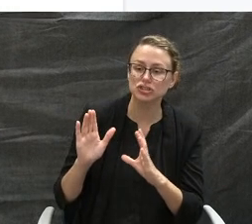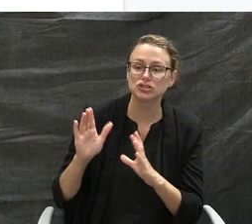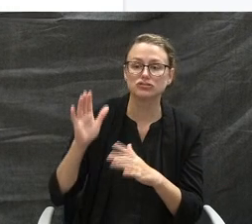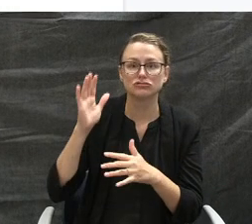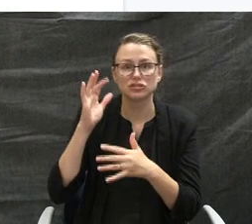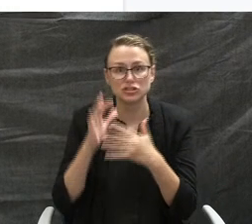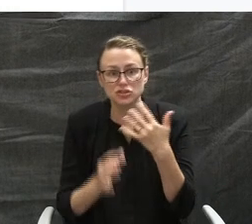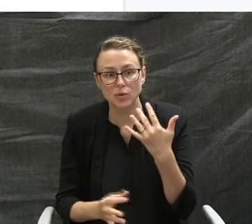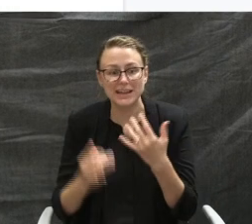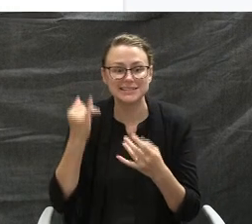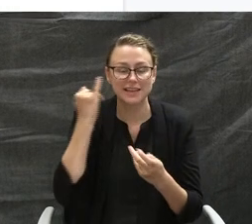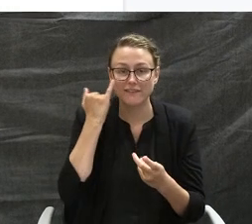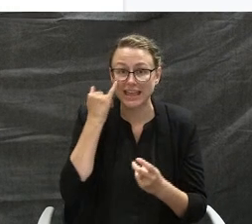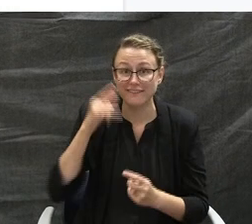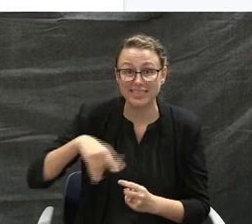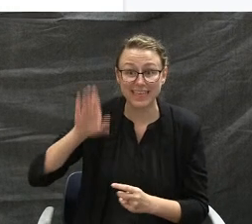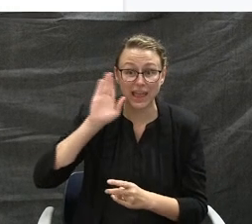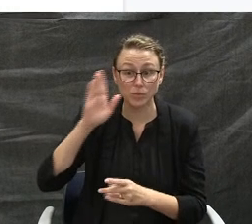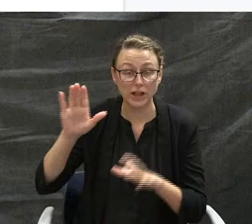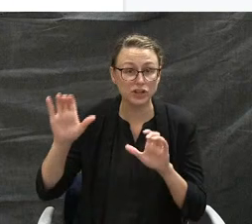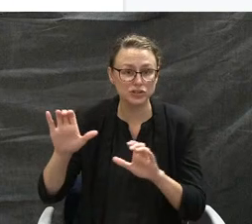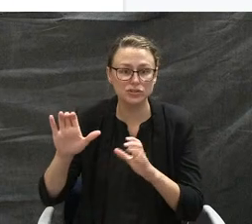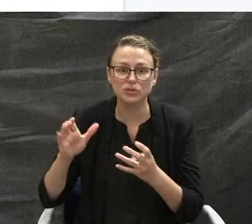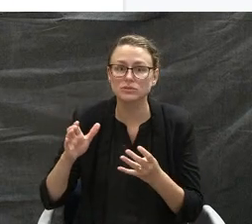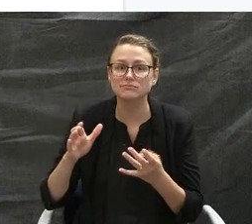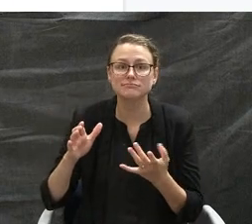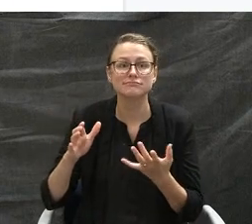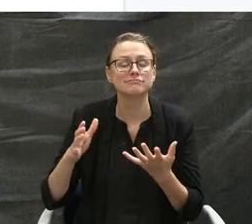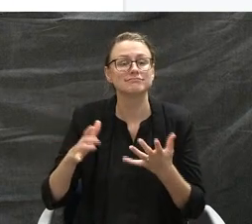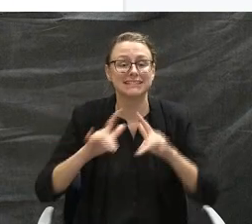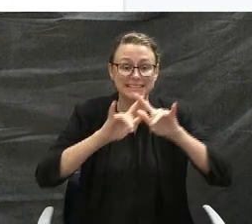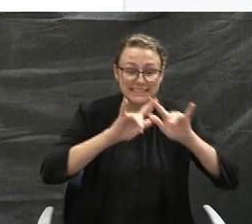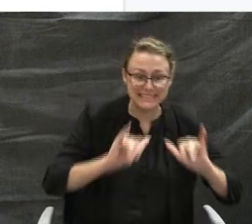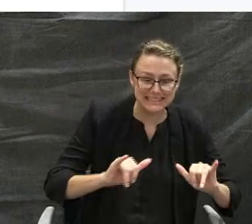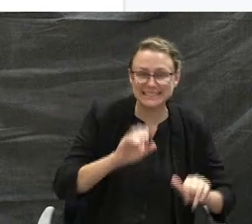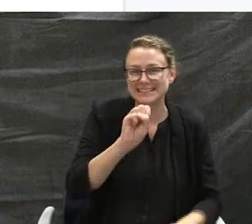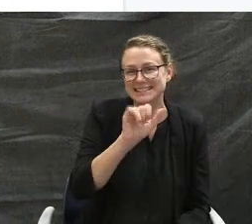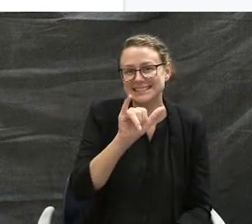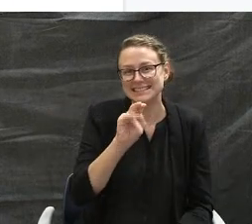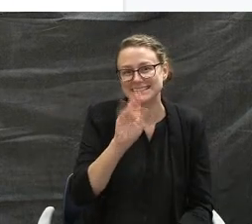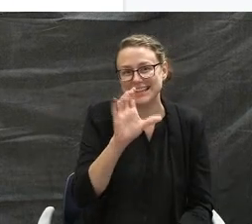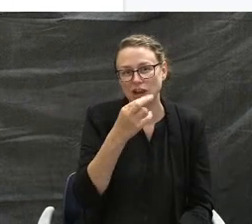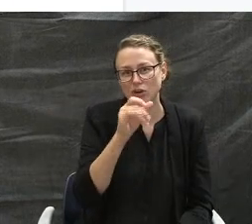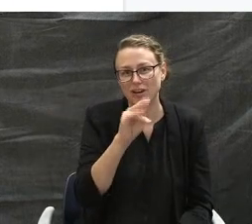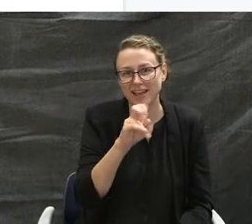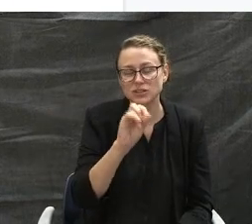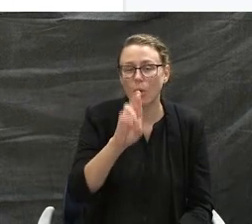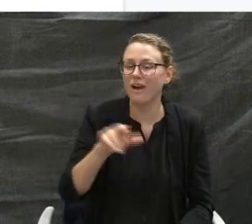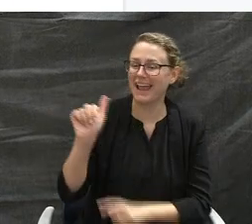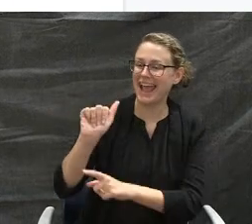whether or not they are going to use to conduct any given day synchronously or asynchronously. Regardless of the method,